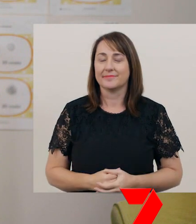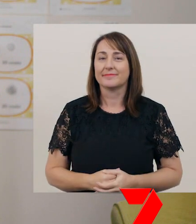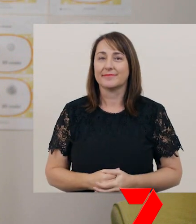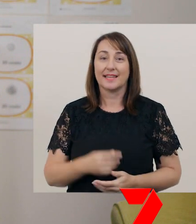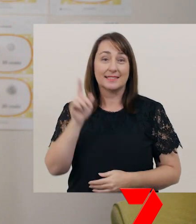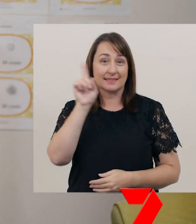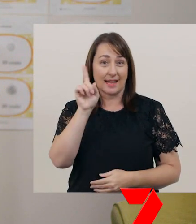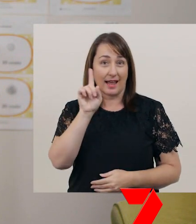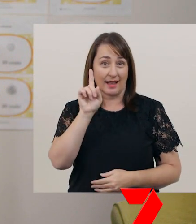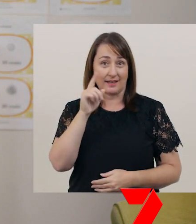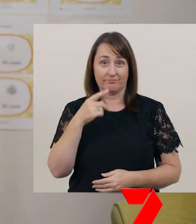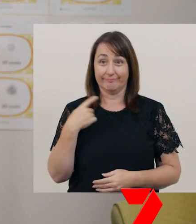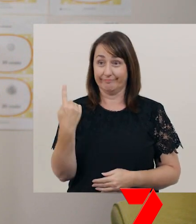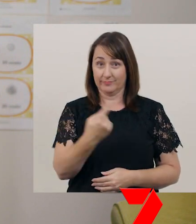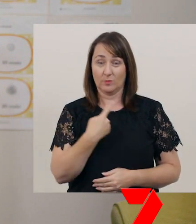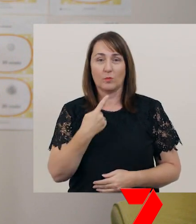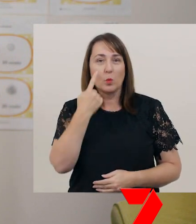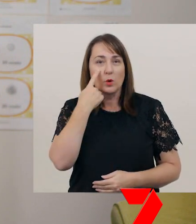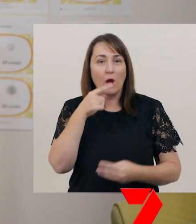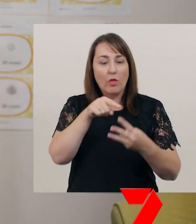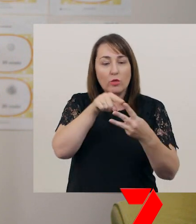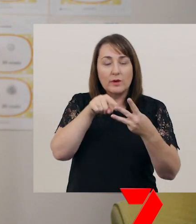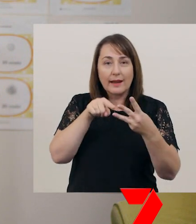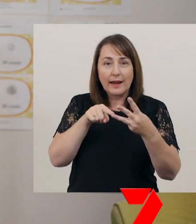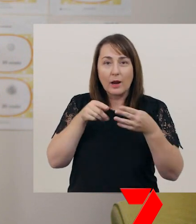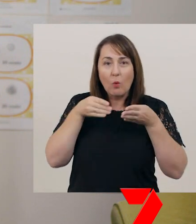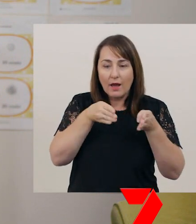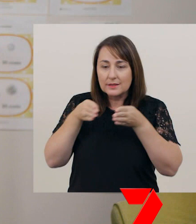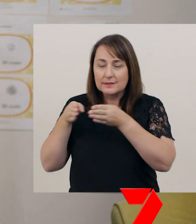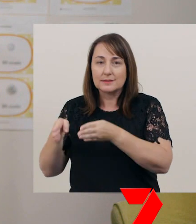we are going to look at three different ways authors influence their readers.